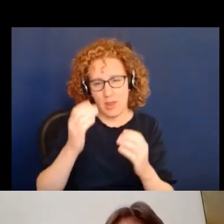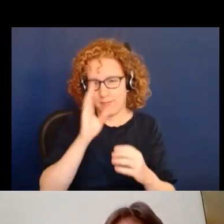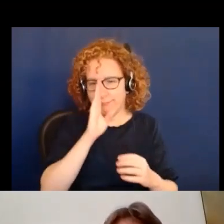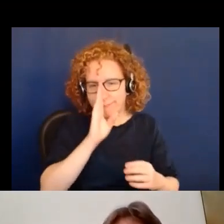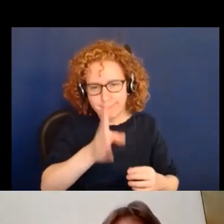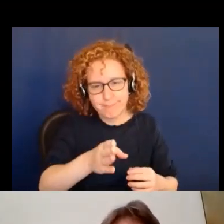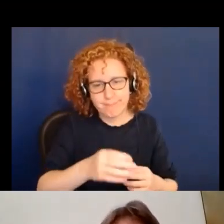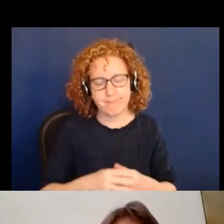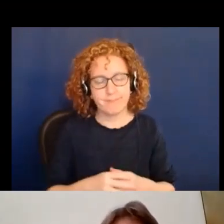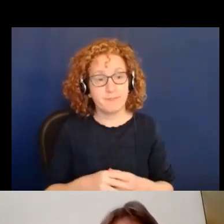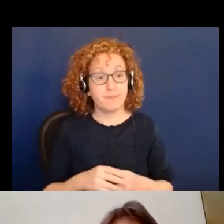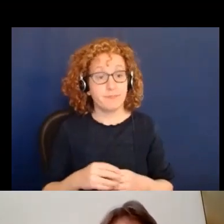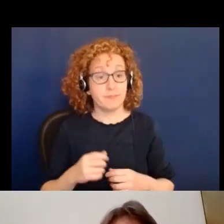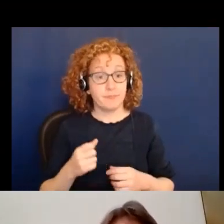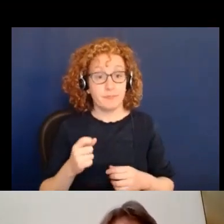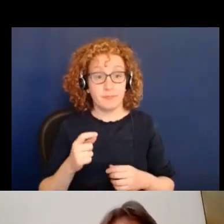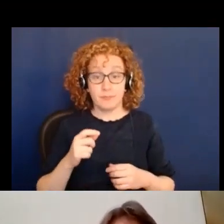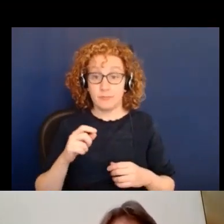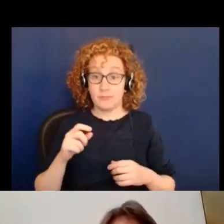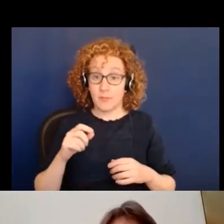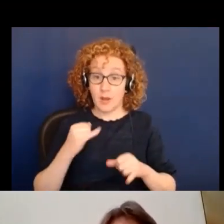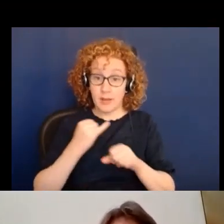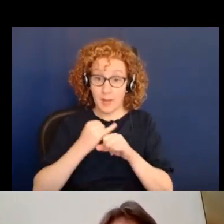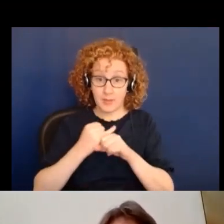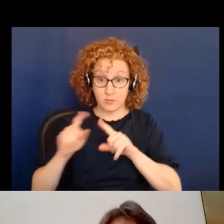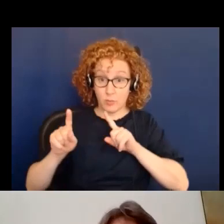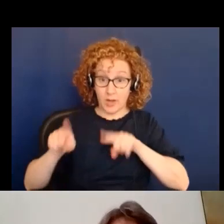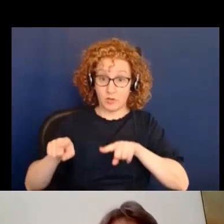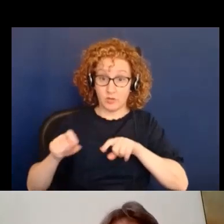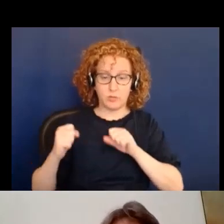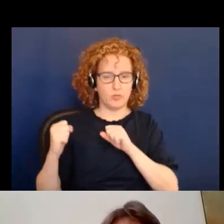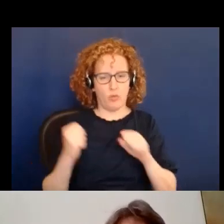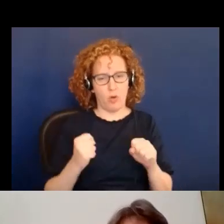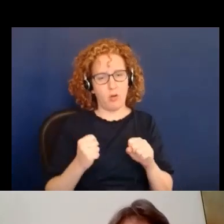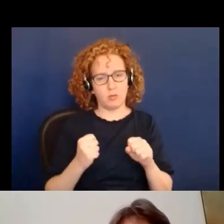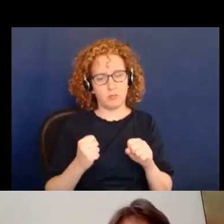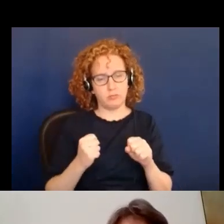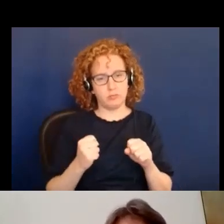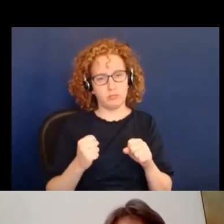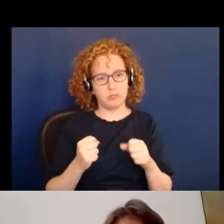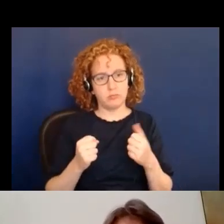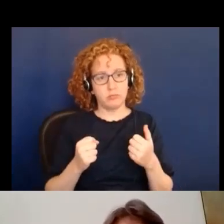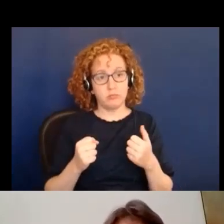uh reactions on campus have been pretty strong i mean we still have the students i feel like are